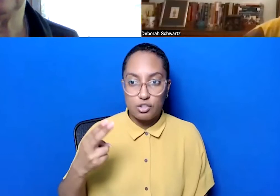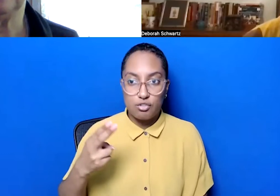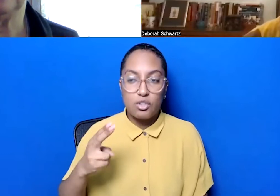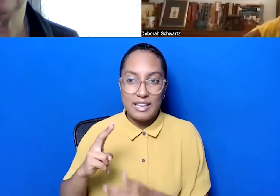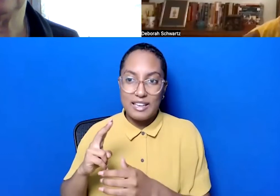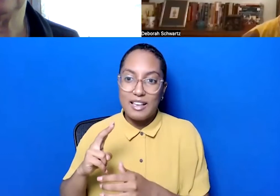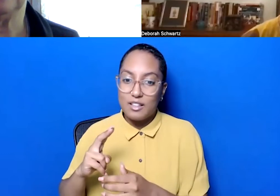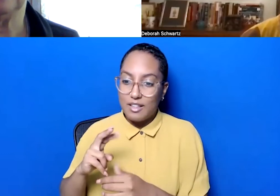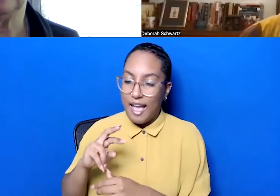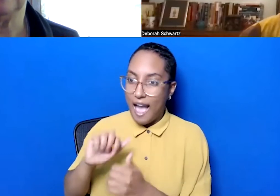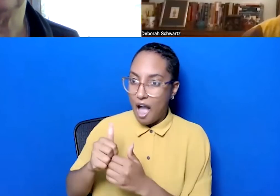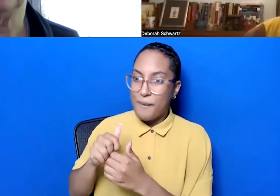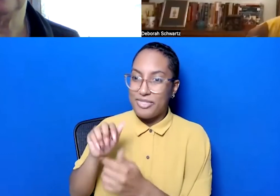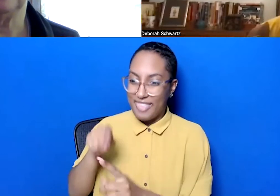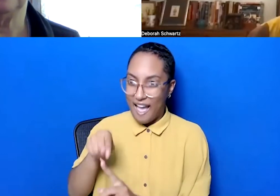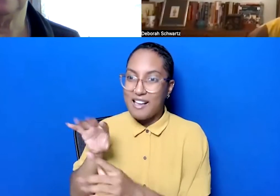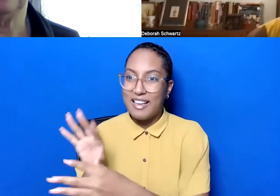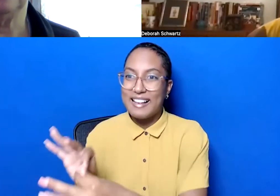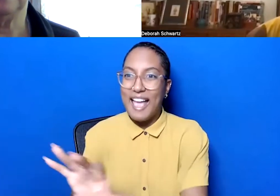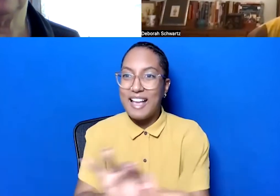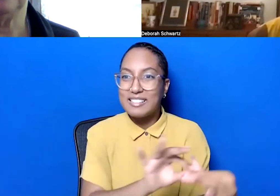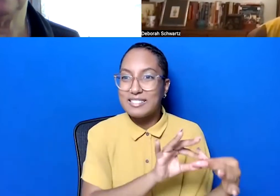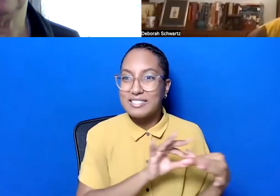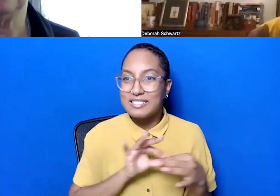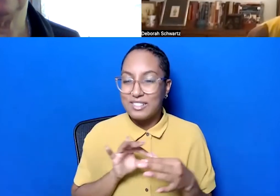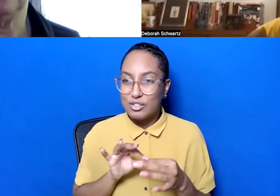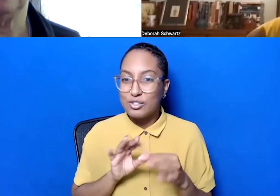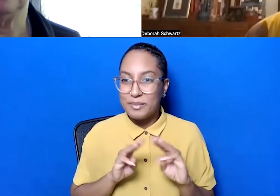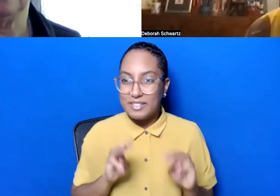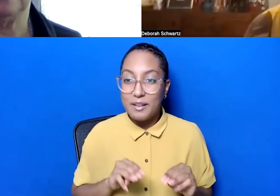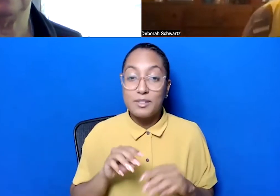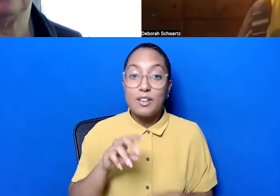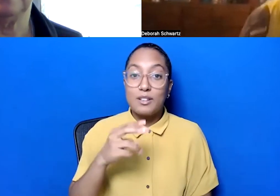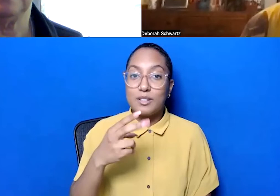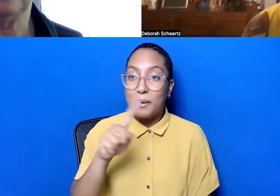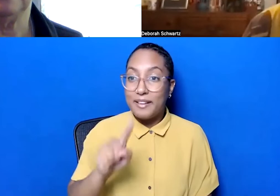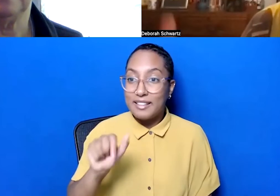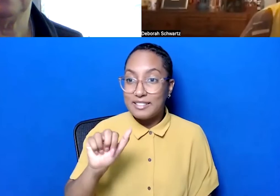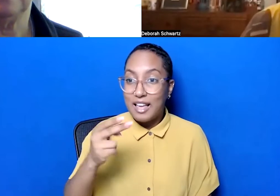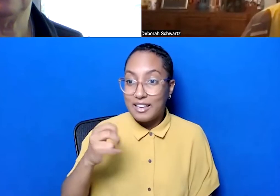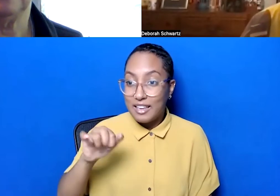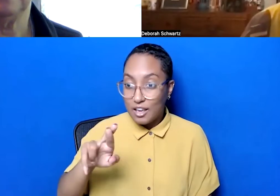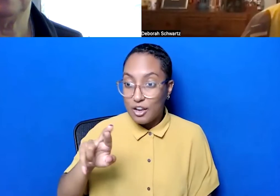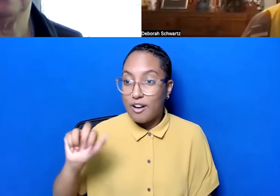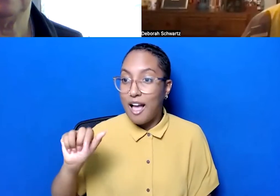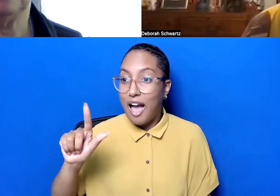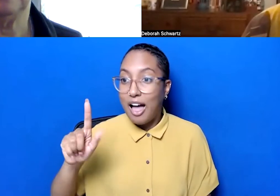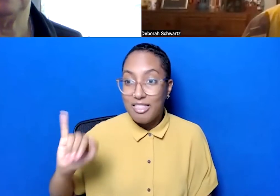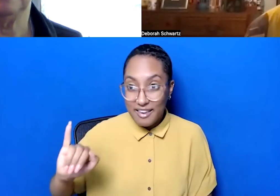work of museums, so Zaheer Ali talking about his work on Muslims in Brooklyn